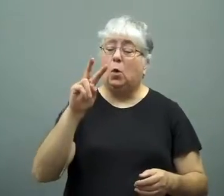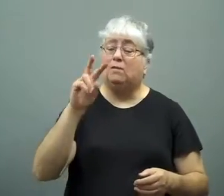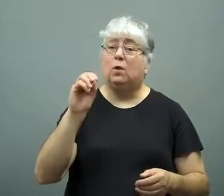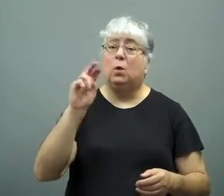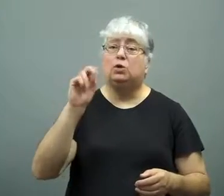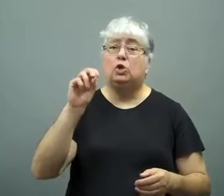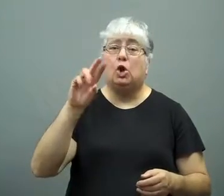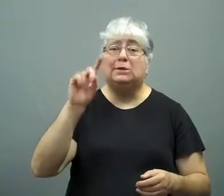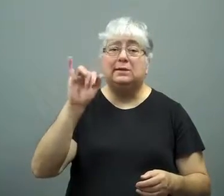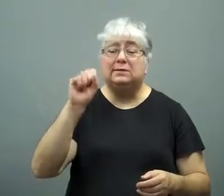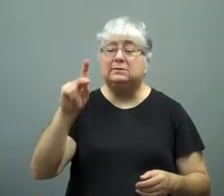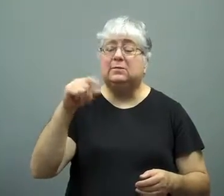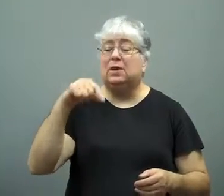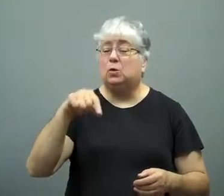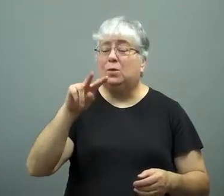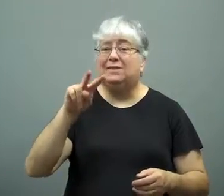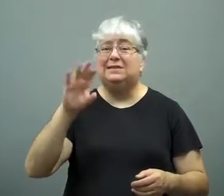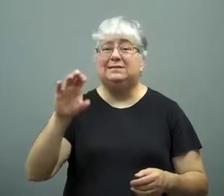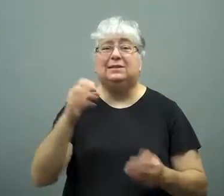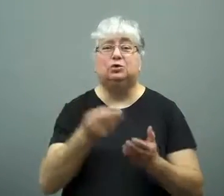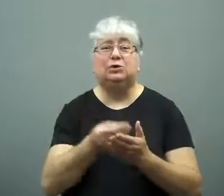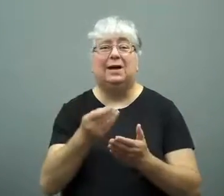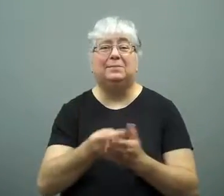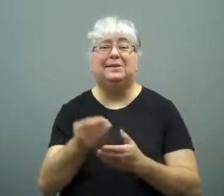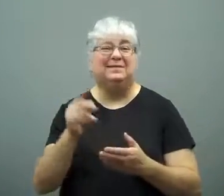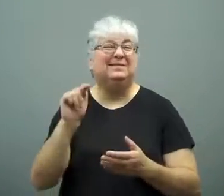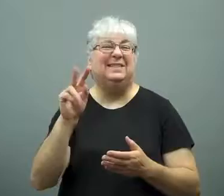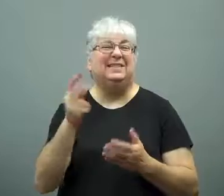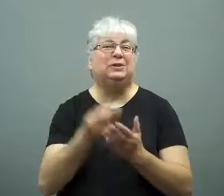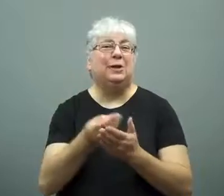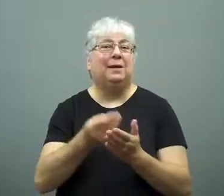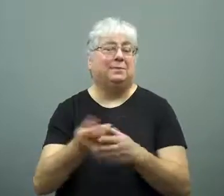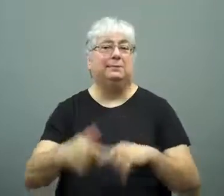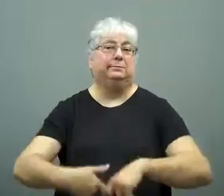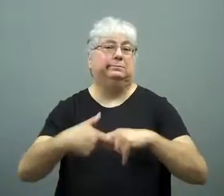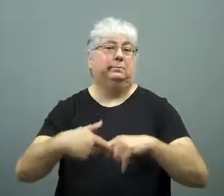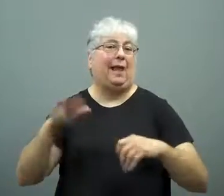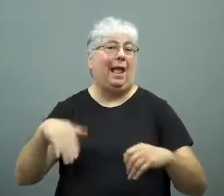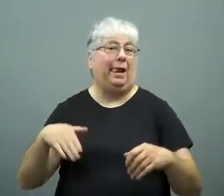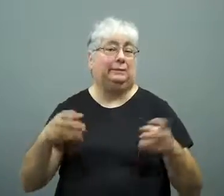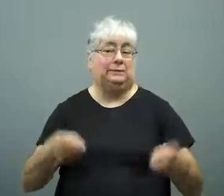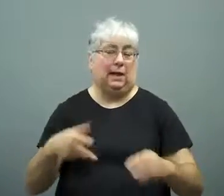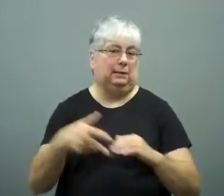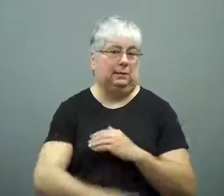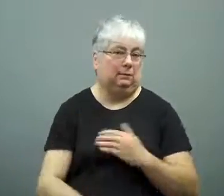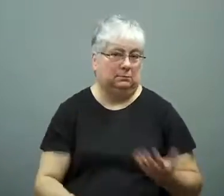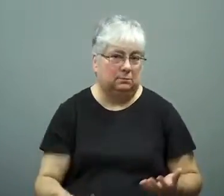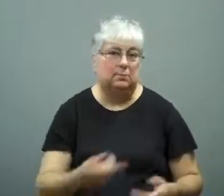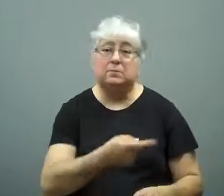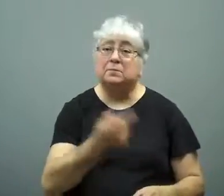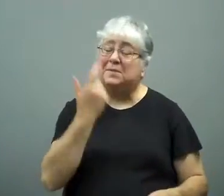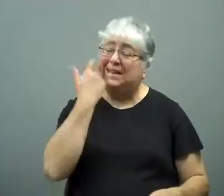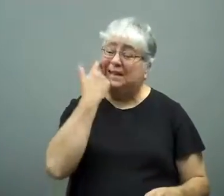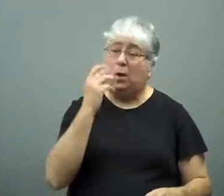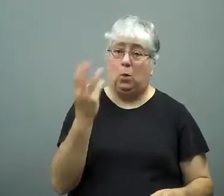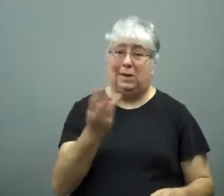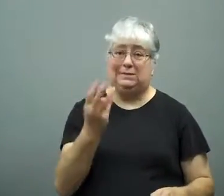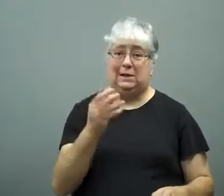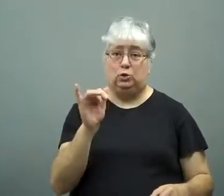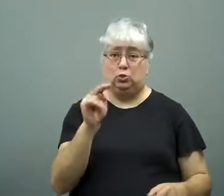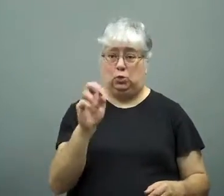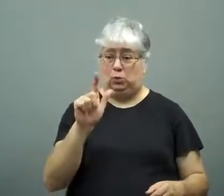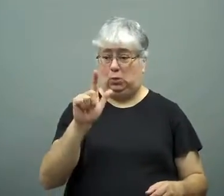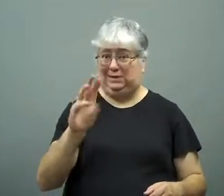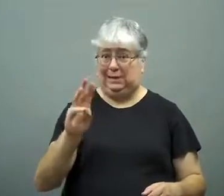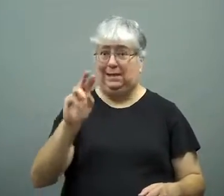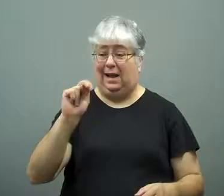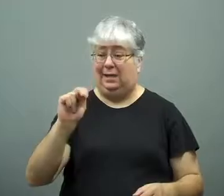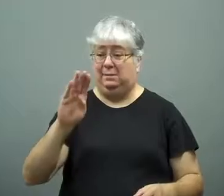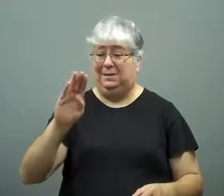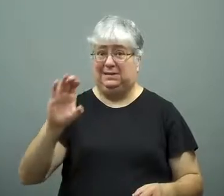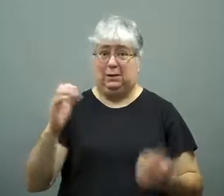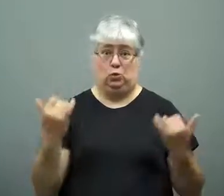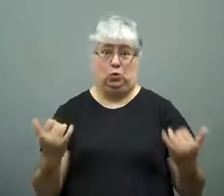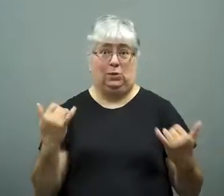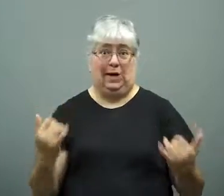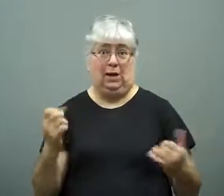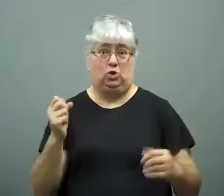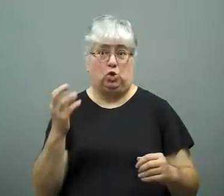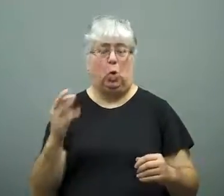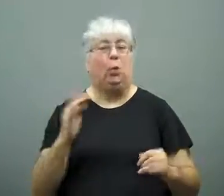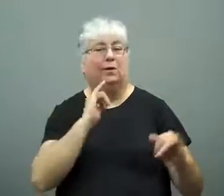Novo-Nordisk and QVC Home Shopping have suspended their contracts with her.